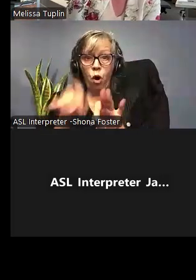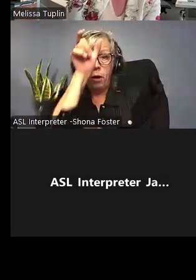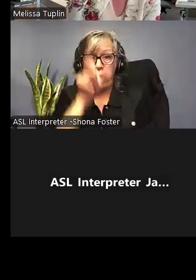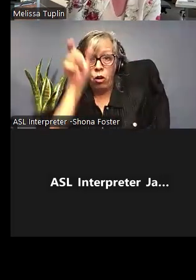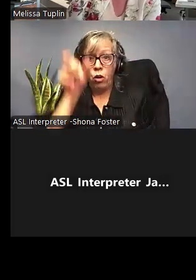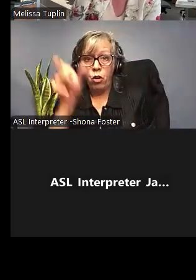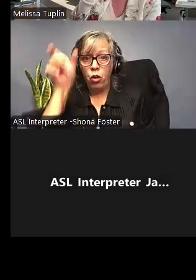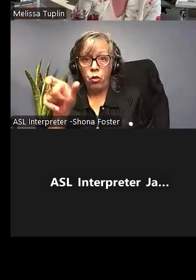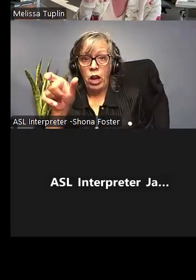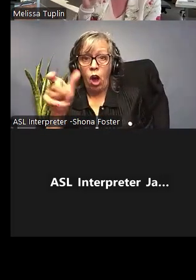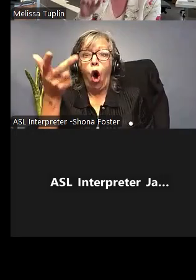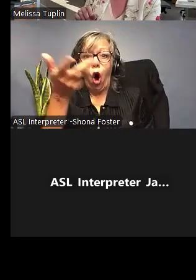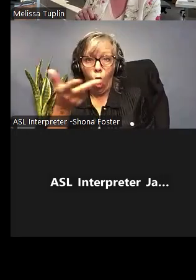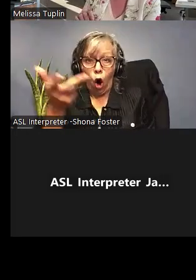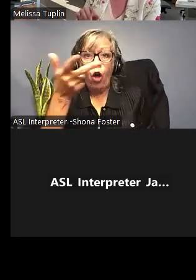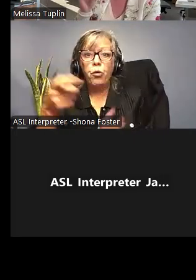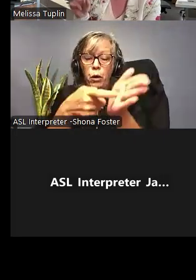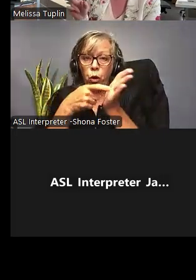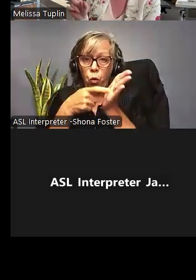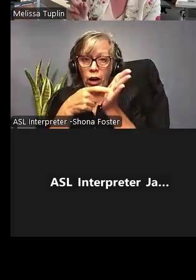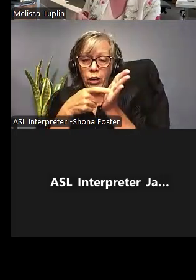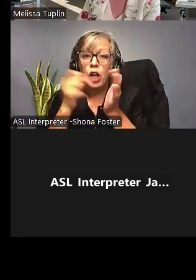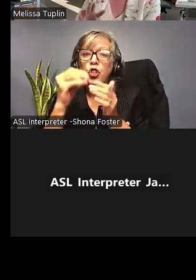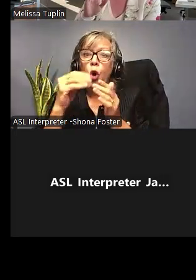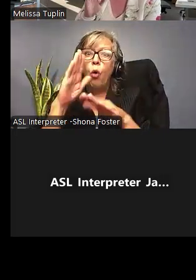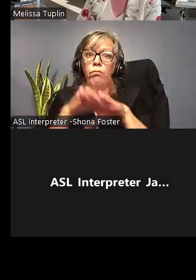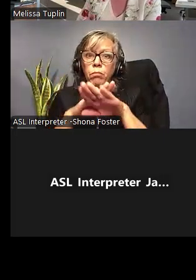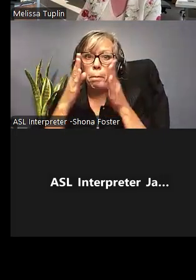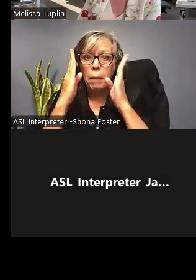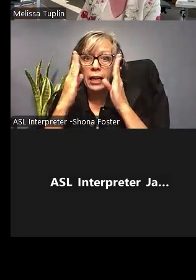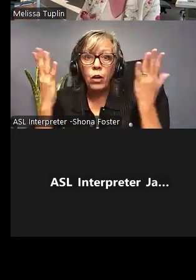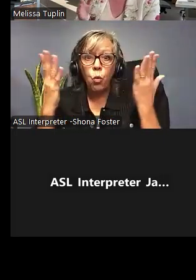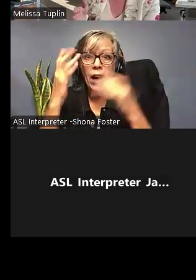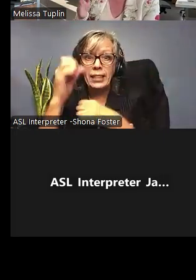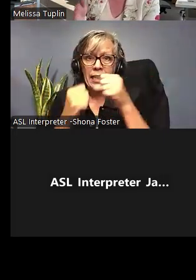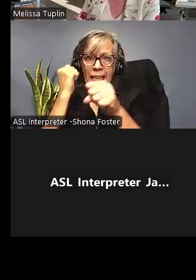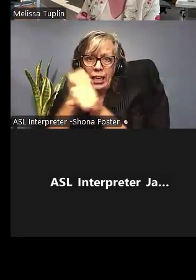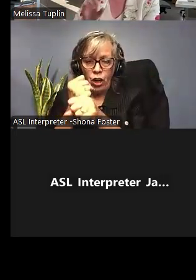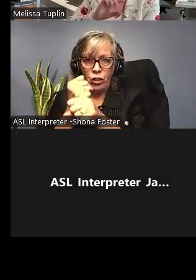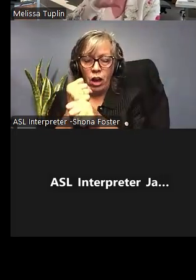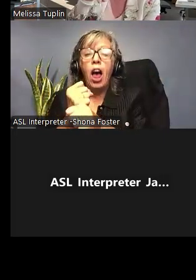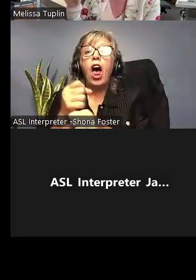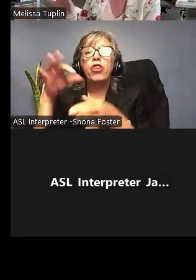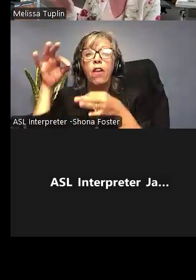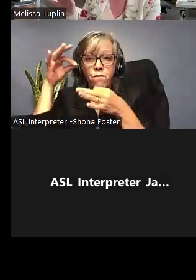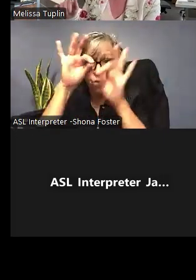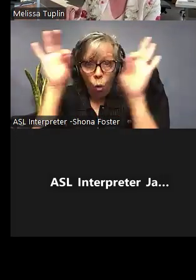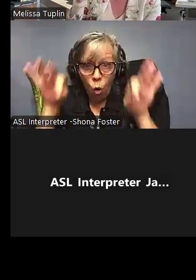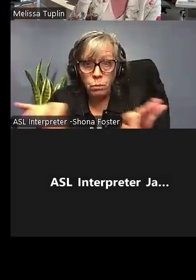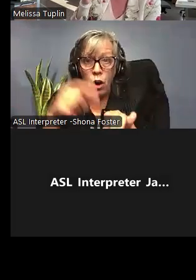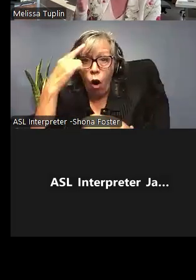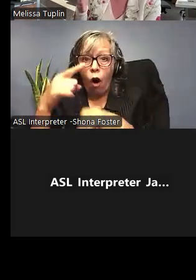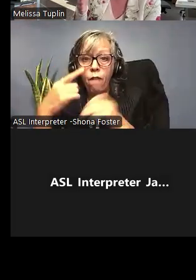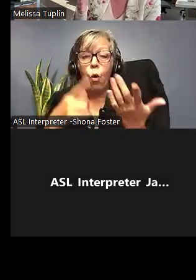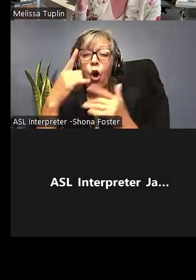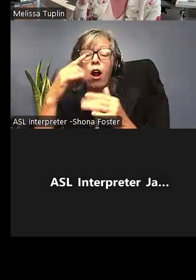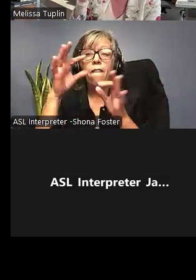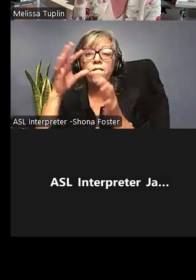so please take cautious note of the years. The forms are for the fiscal year beginning in 2023,